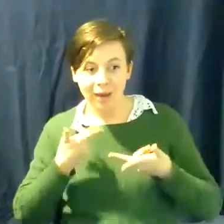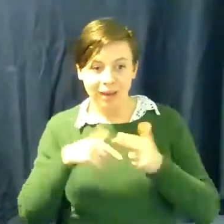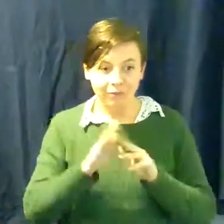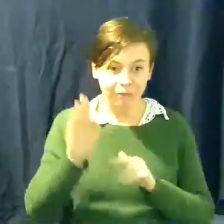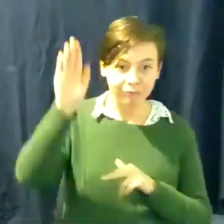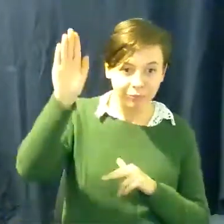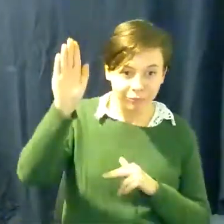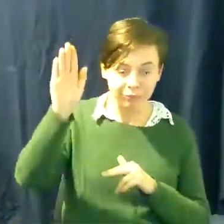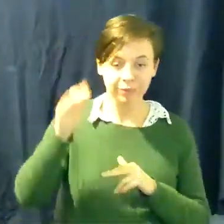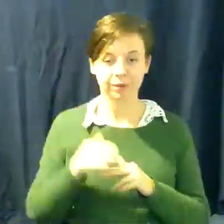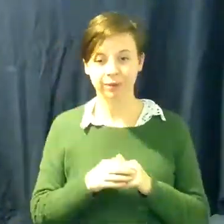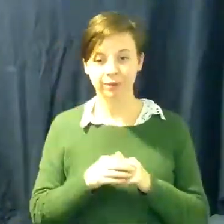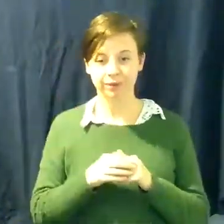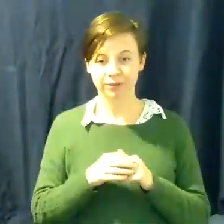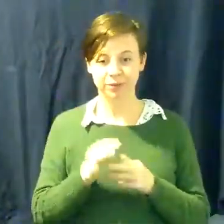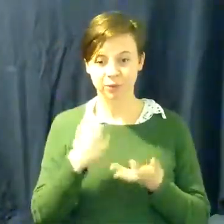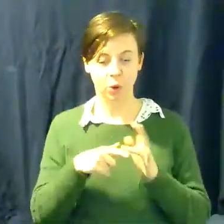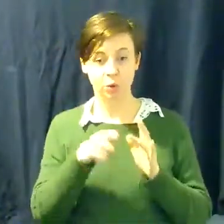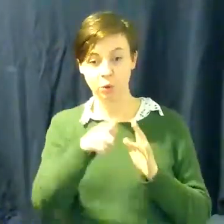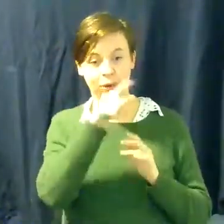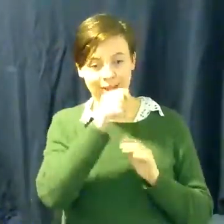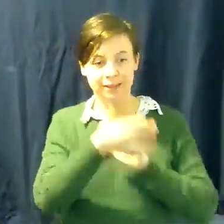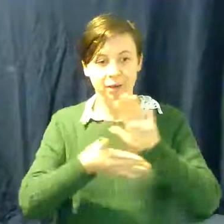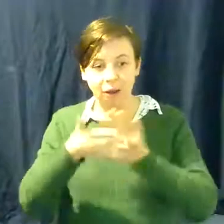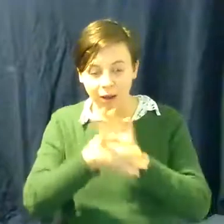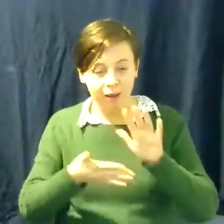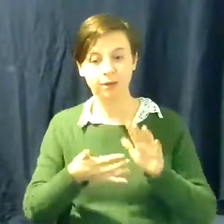t-Y to raise your hand. Karen many let me